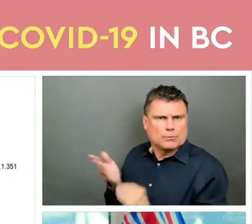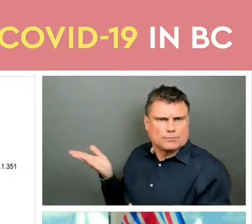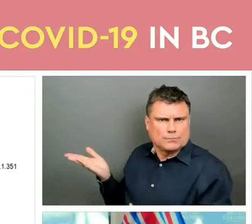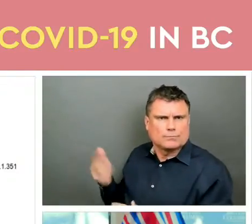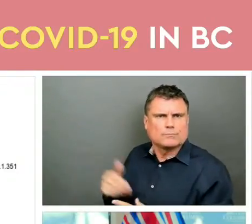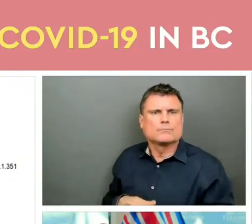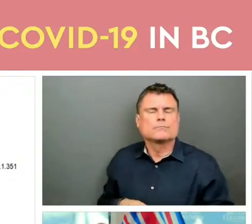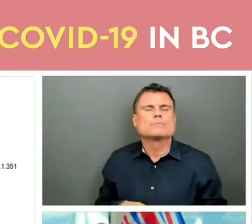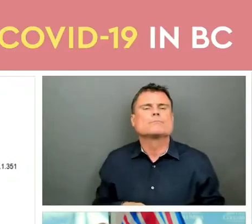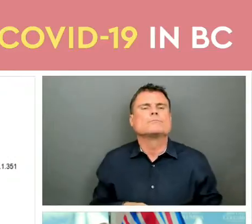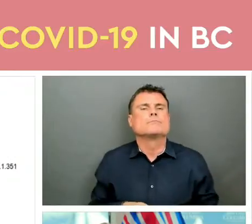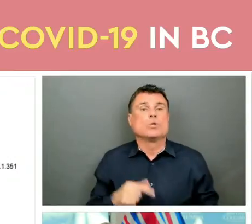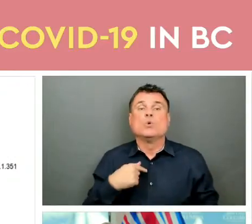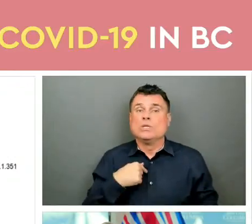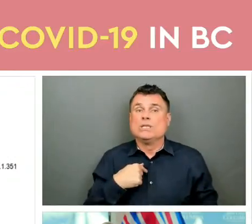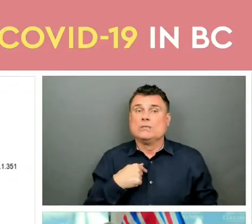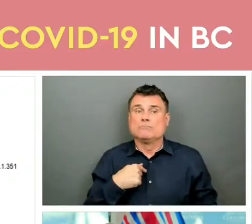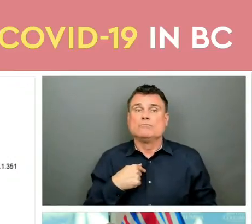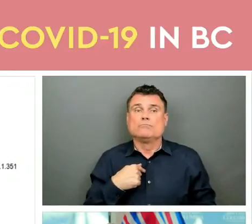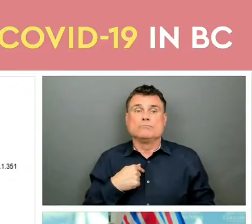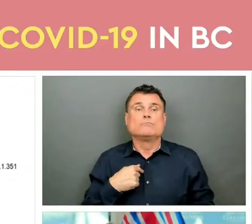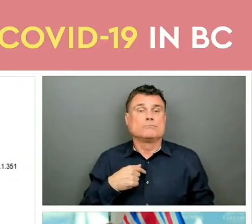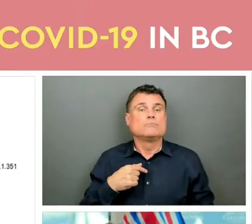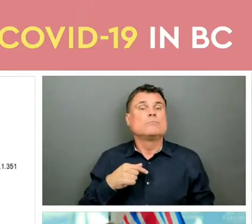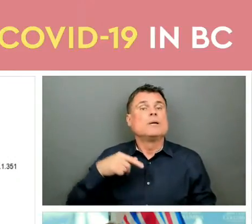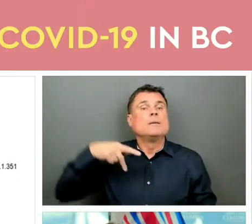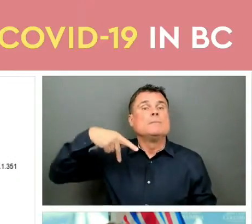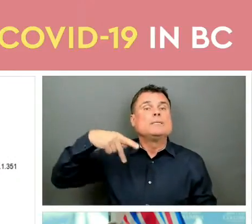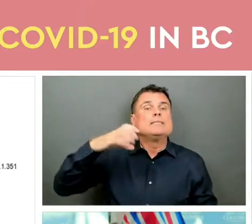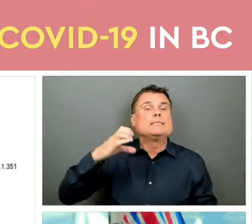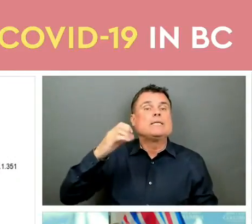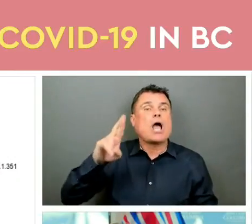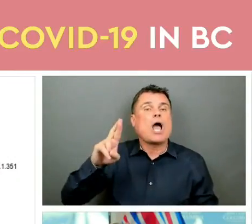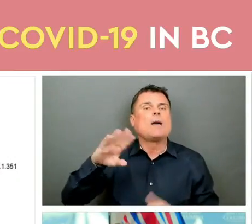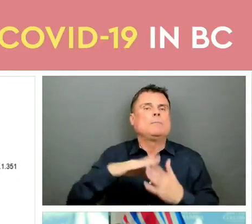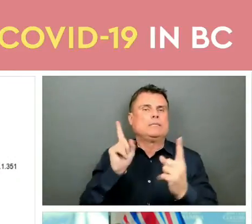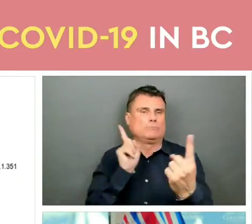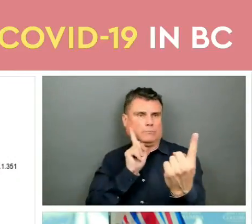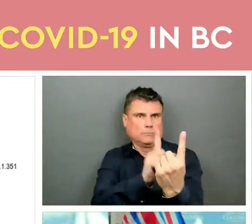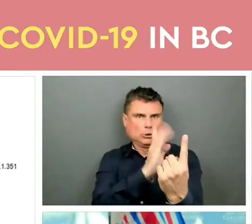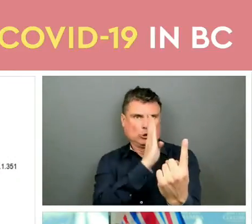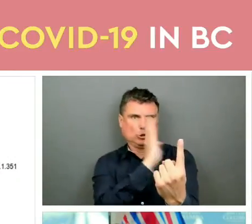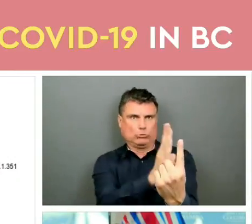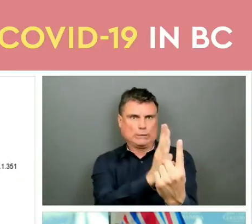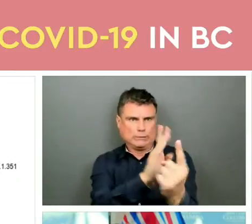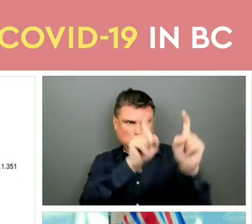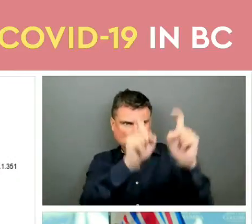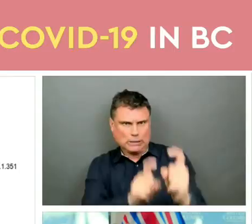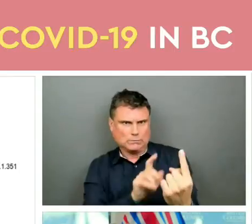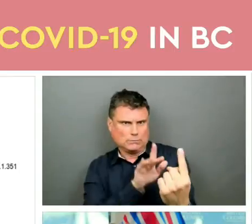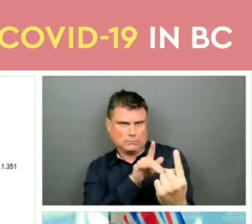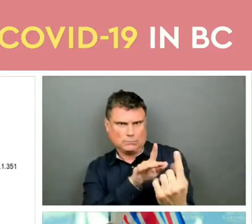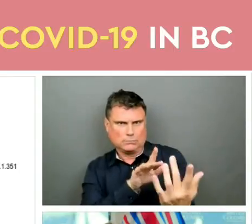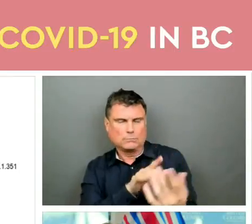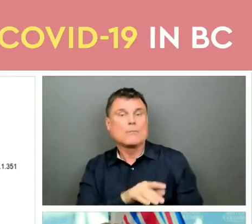these mutations and some of those we will talk about. What we have seen here in British Columbia is